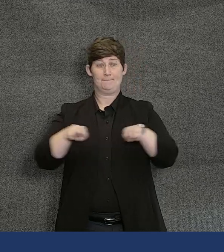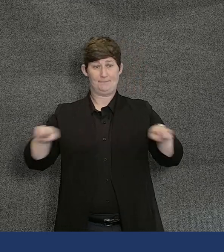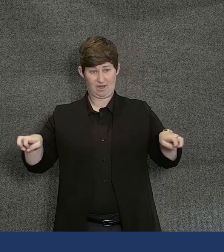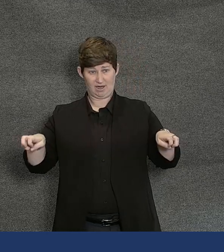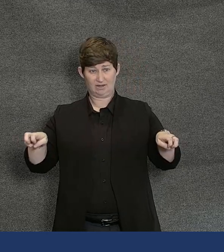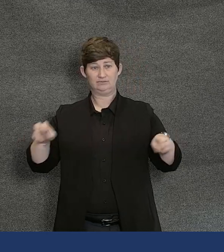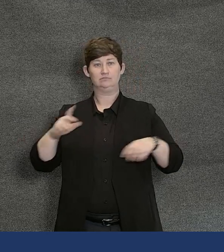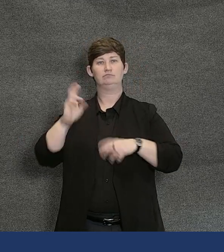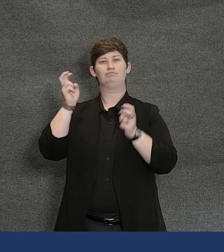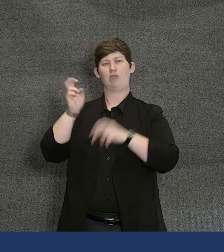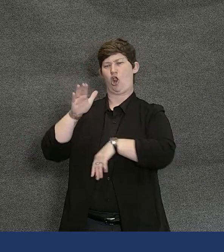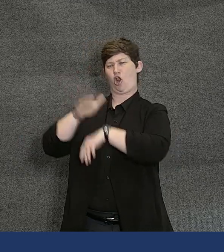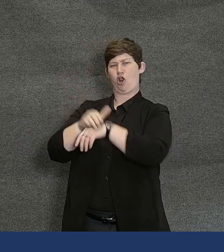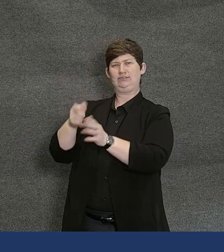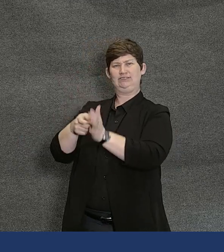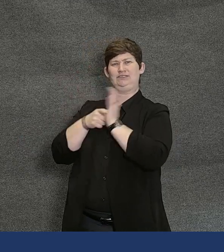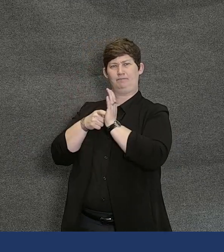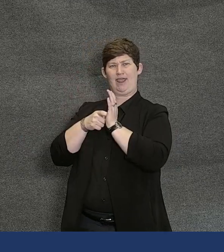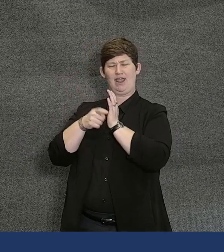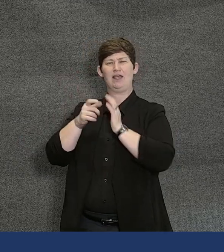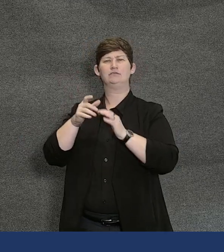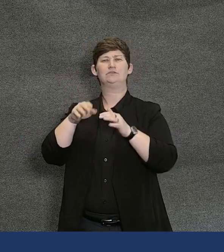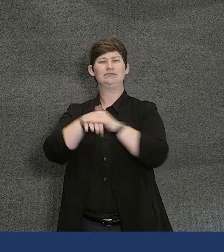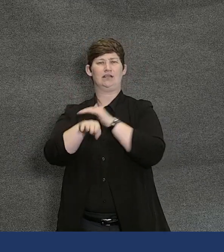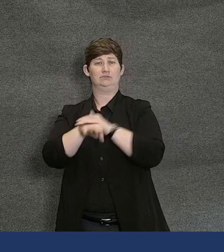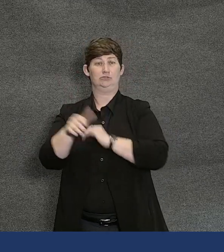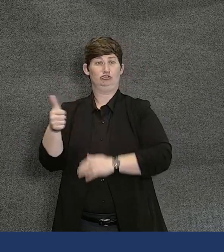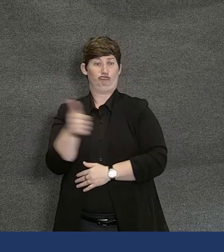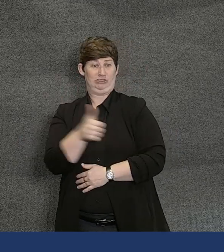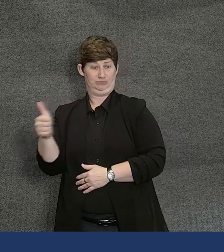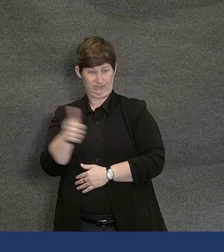Approximately 10:45, we'll have some more advocate statements.